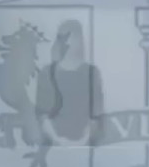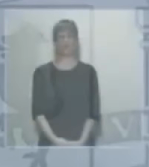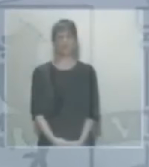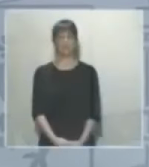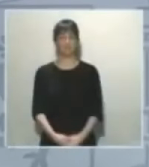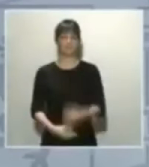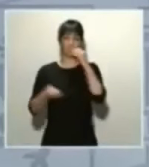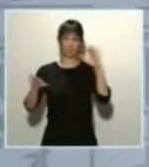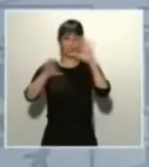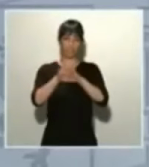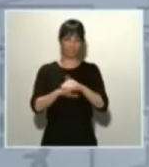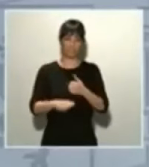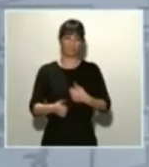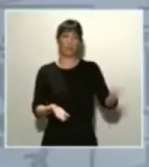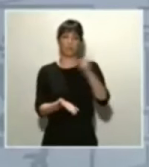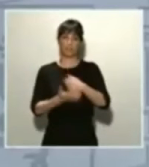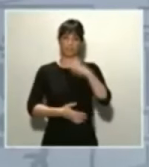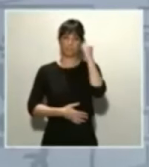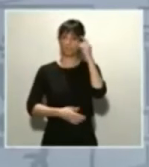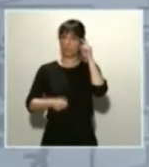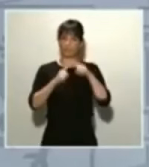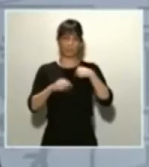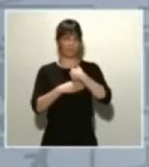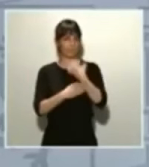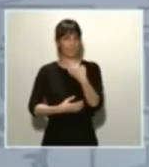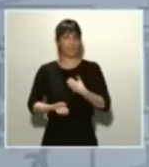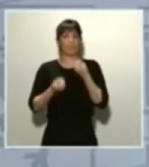I come before you yet again to inform you about our progress